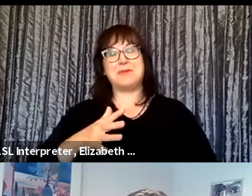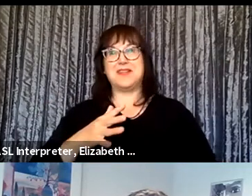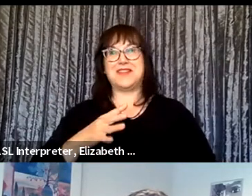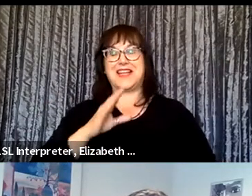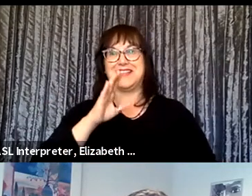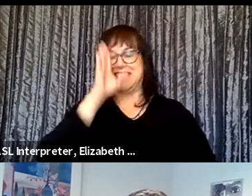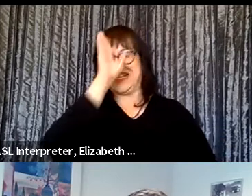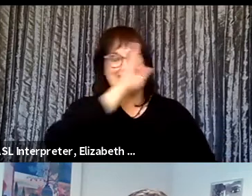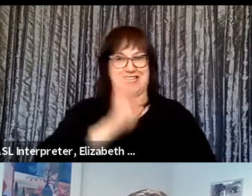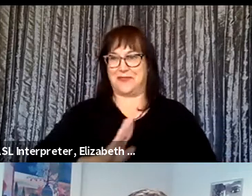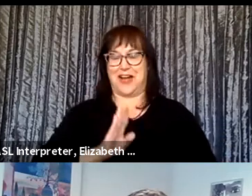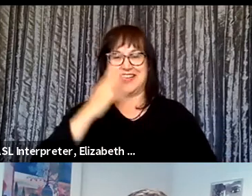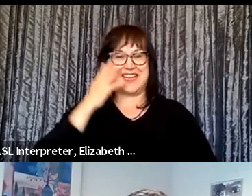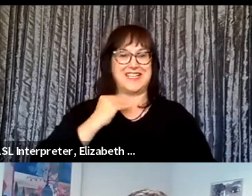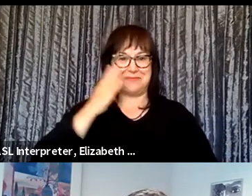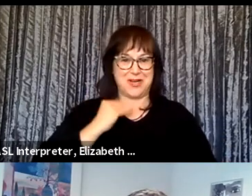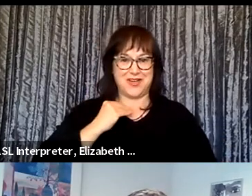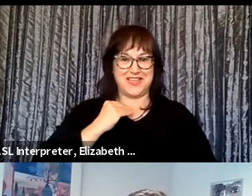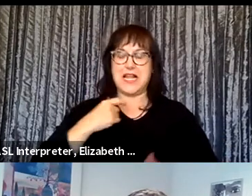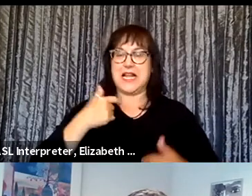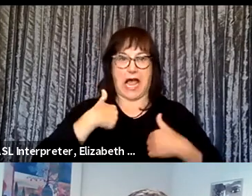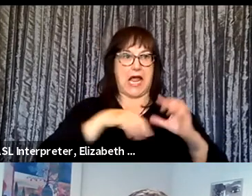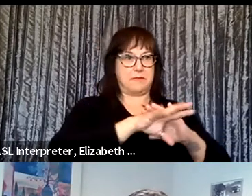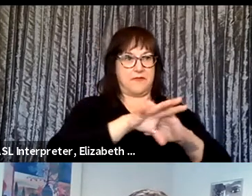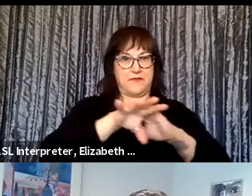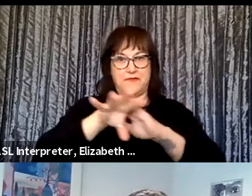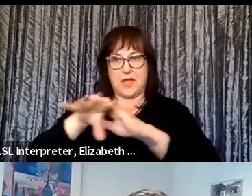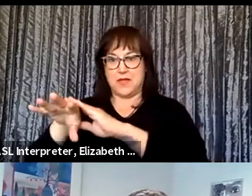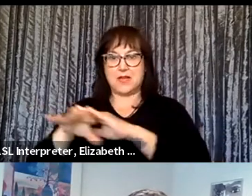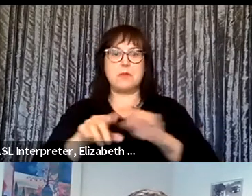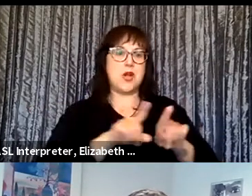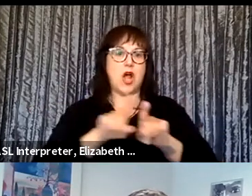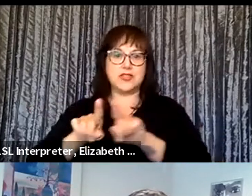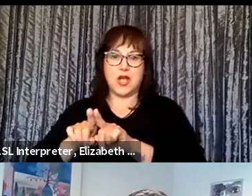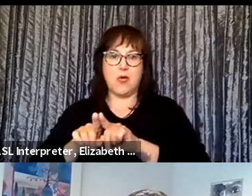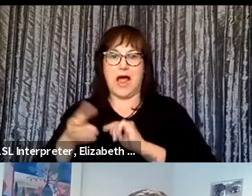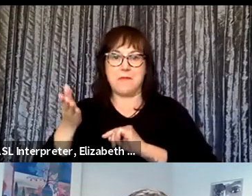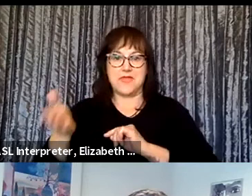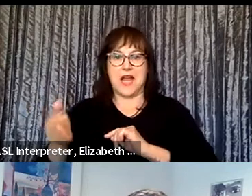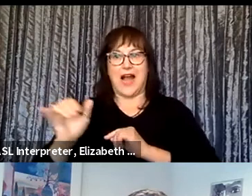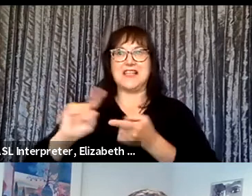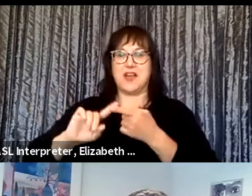because I'm there filming as a cinematographer, and then I'm also there as a friend, you know,